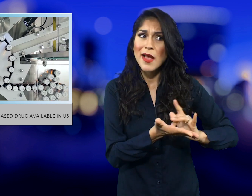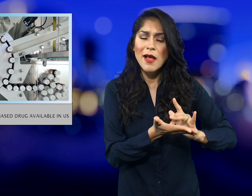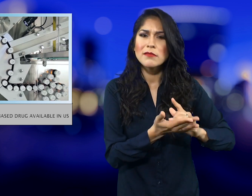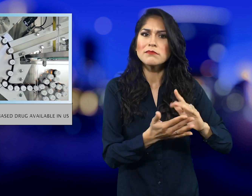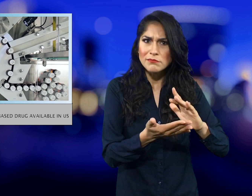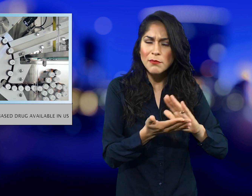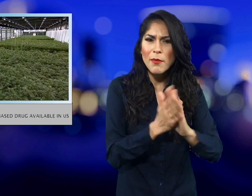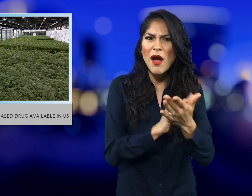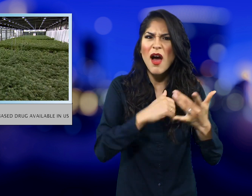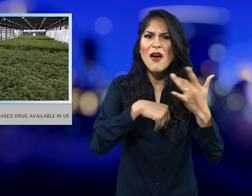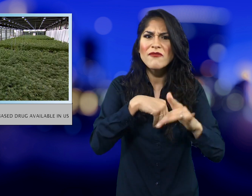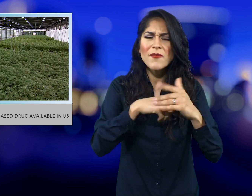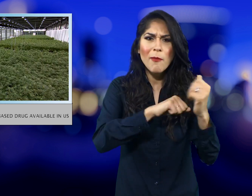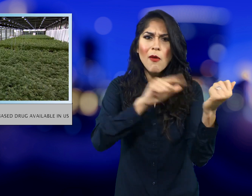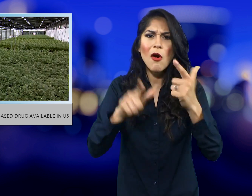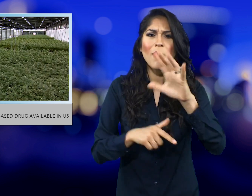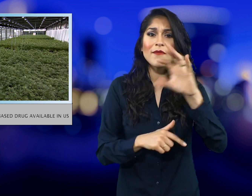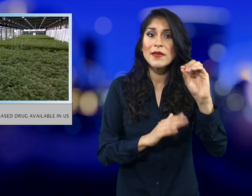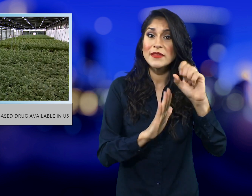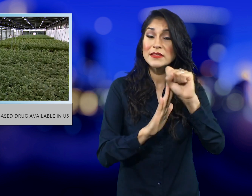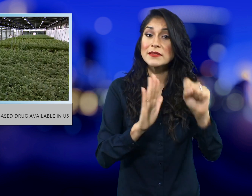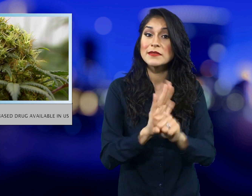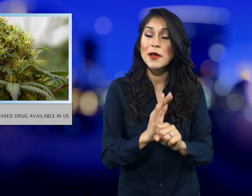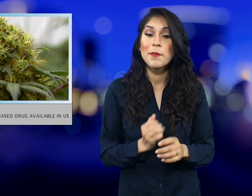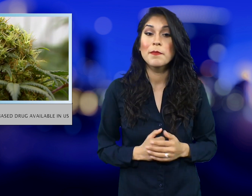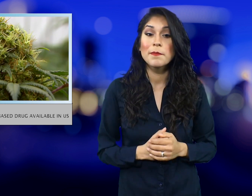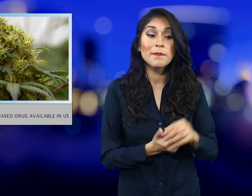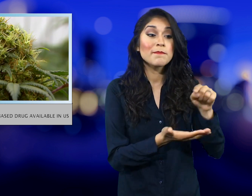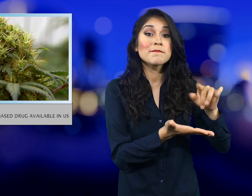medicine that will be available in all 50 states.